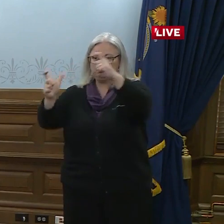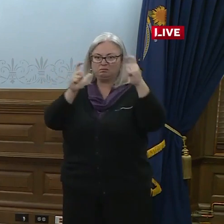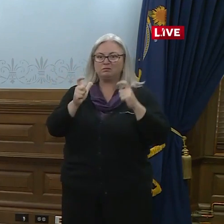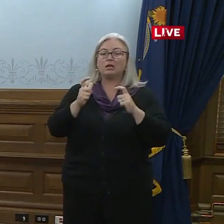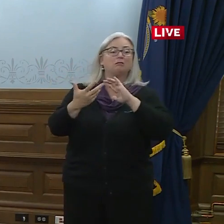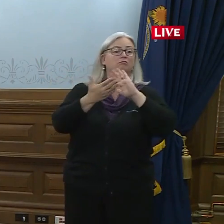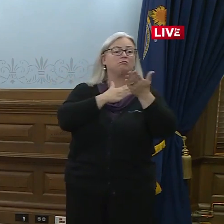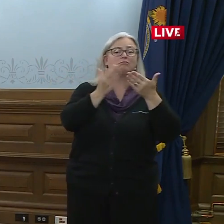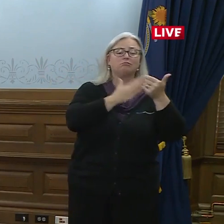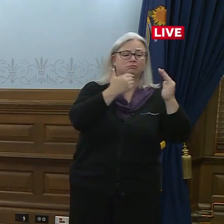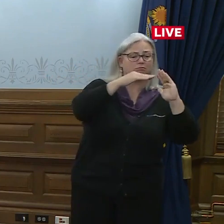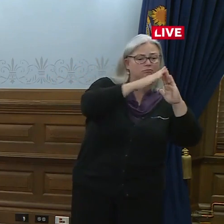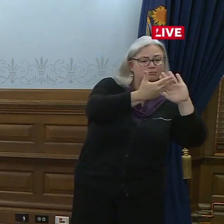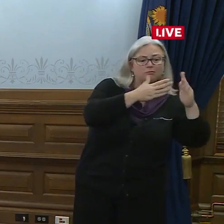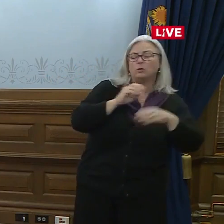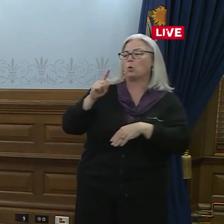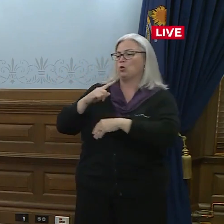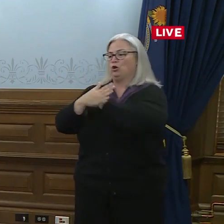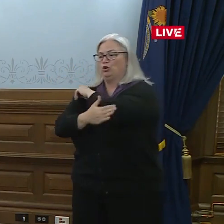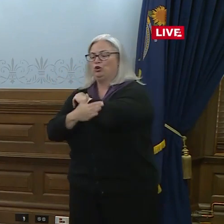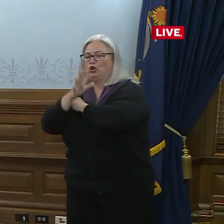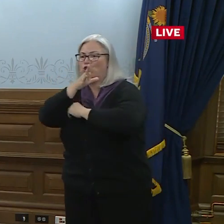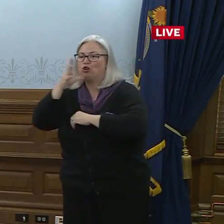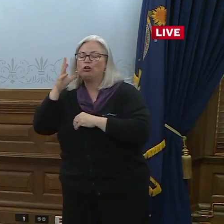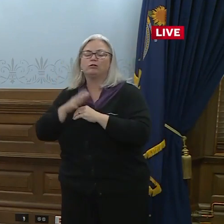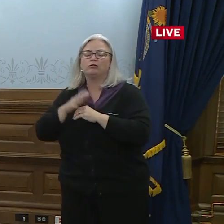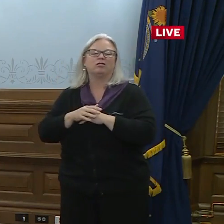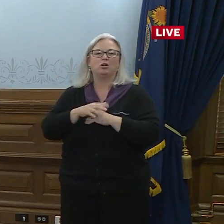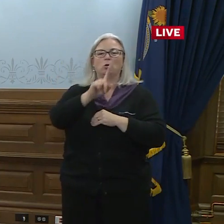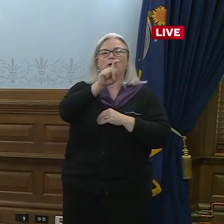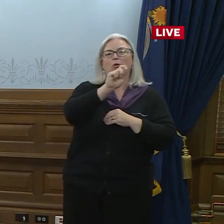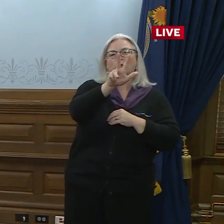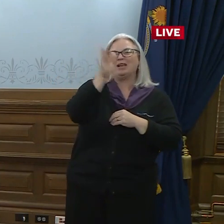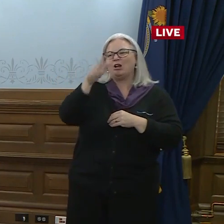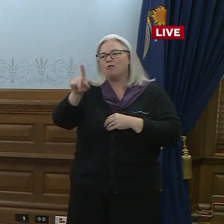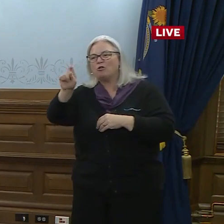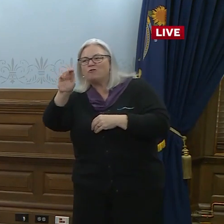THIS VIRUS ALSO DOESN’T STOP AT COUNTY LINES RURAL OR URBAN.